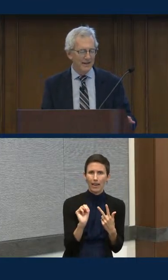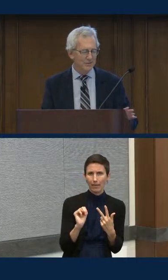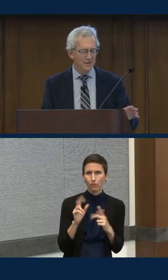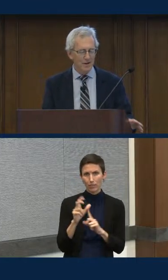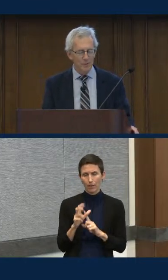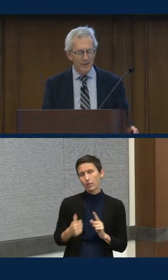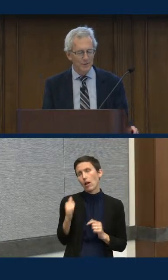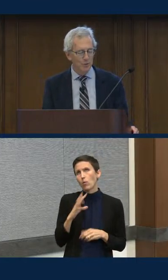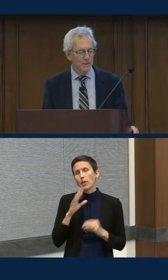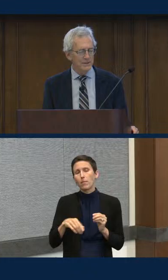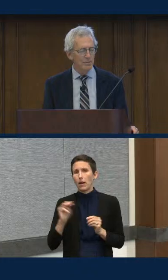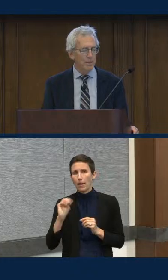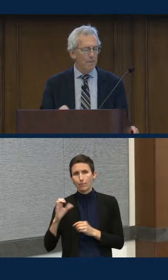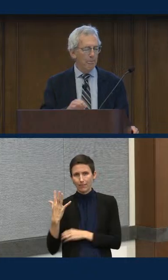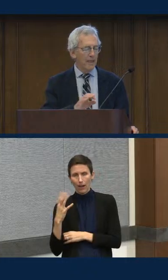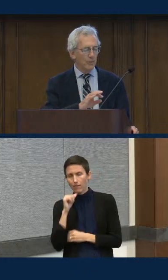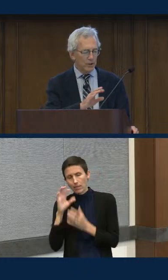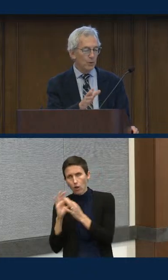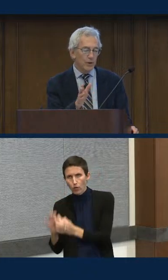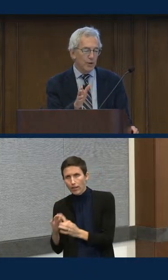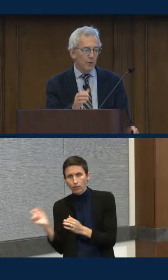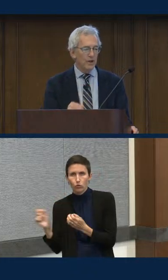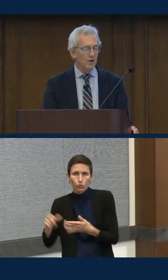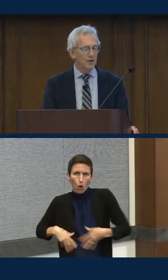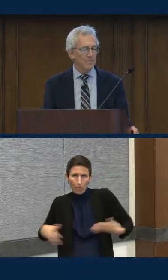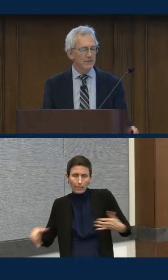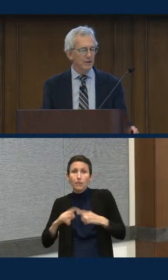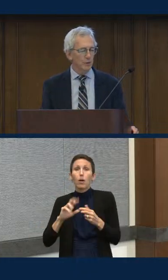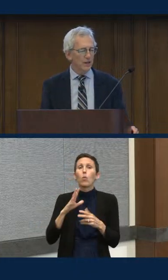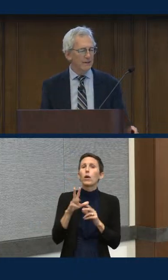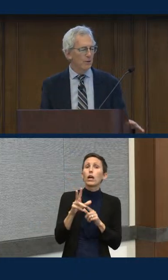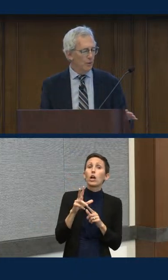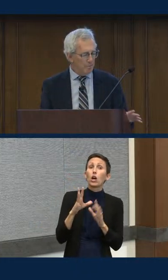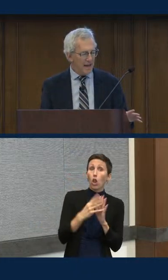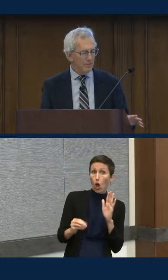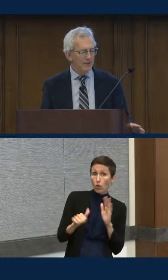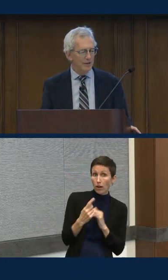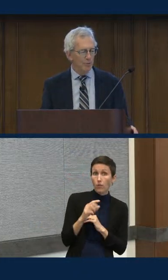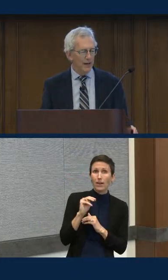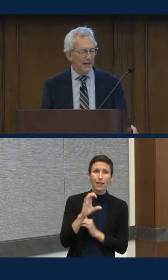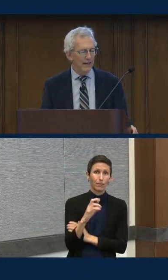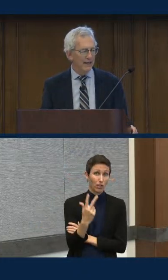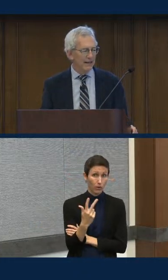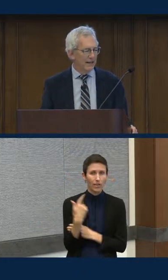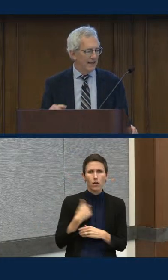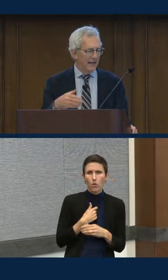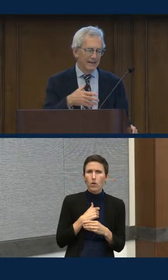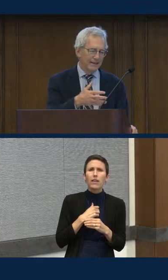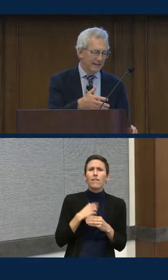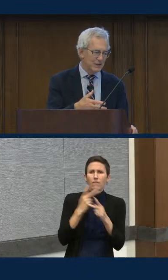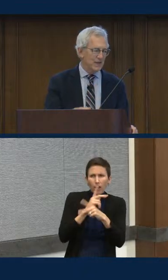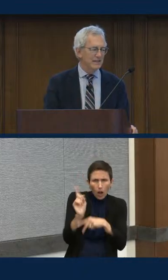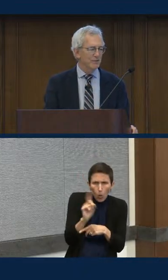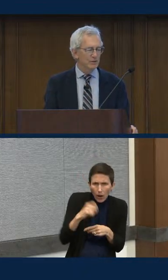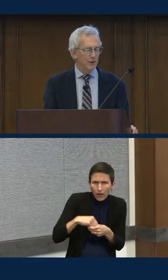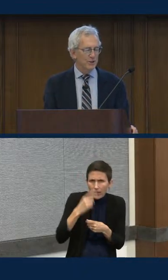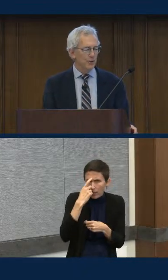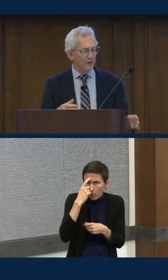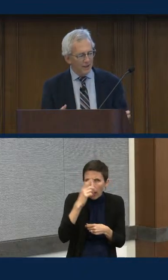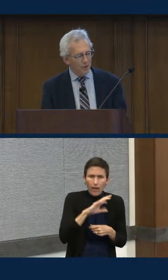related to obesity but we cloned MC3 and mapped it in the brain